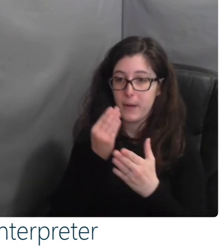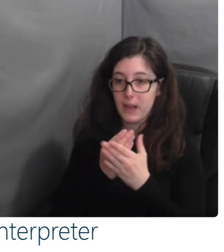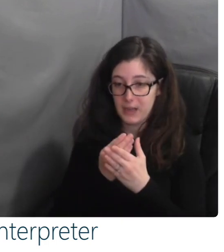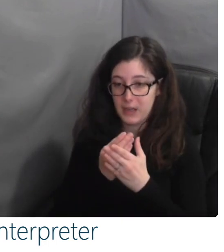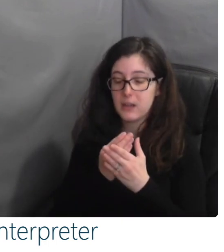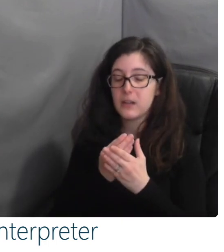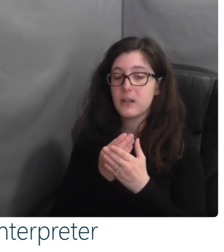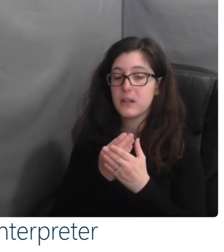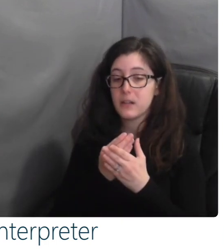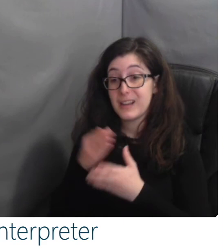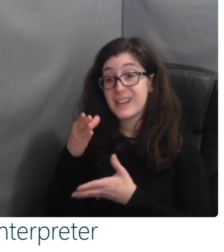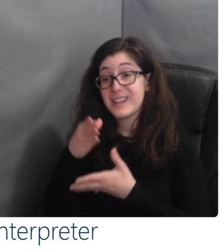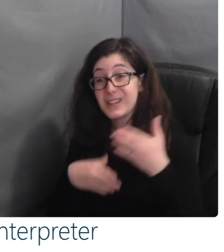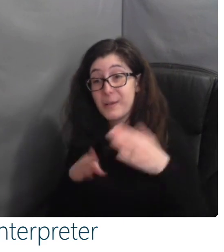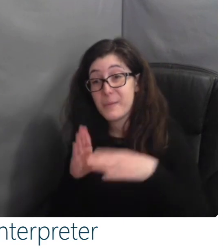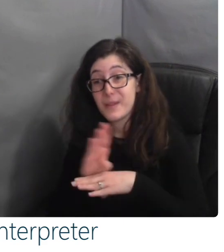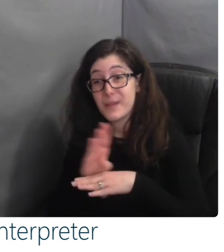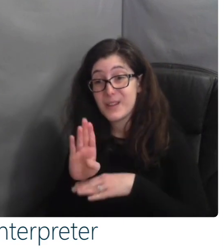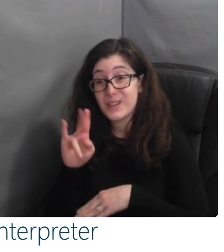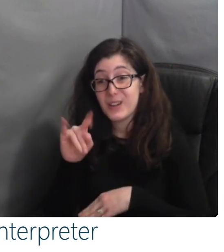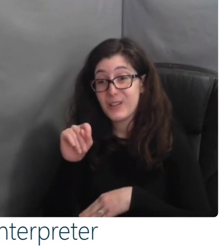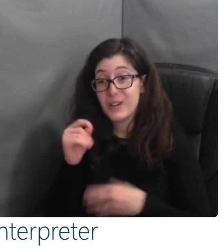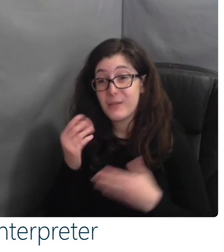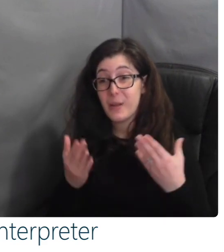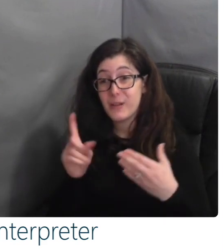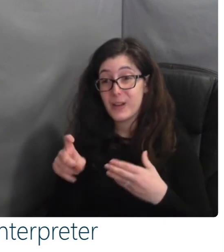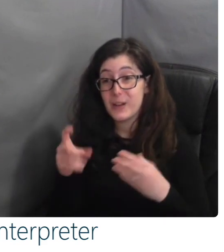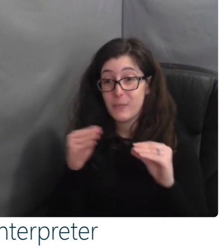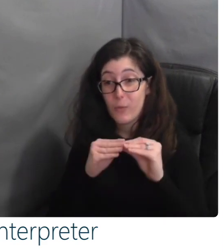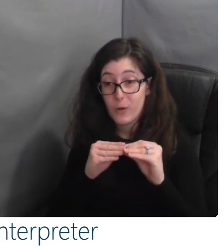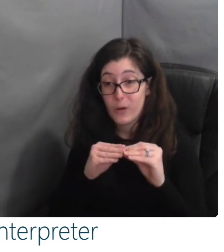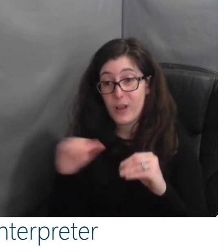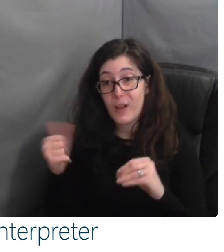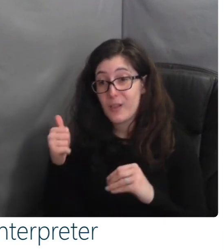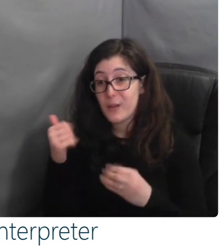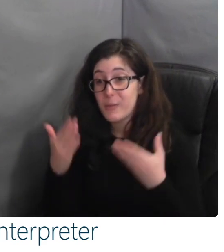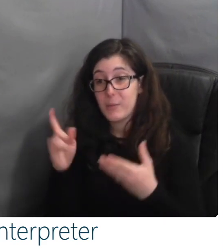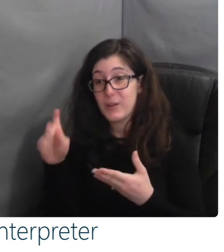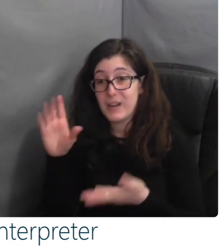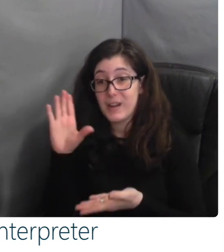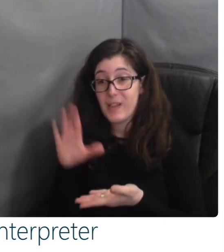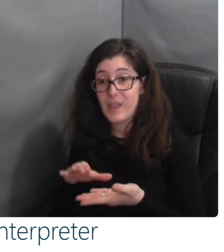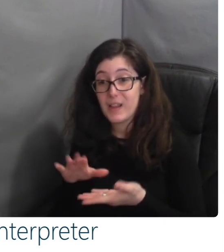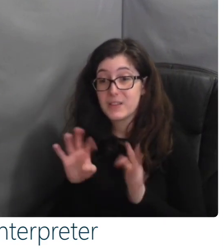and some business units may need more, some may need less, so it's important to be able to allocate